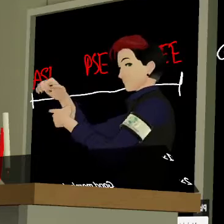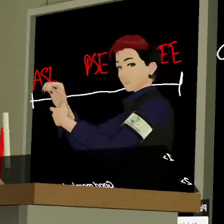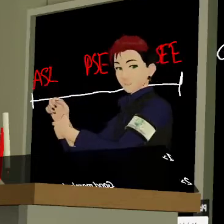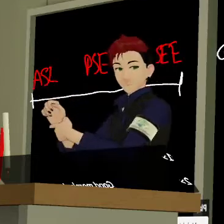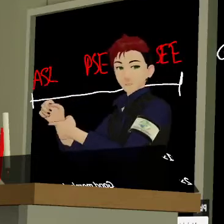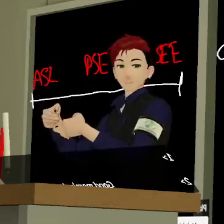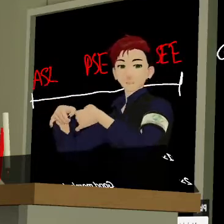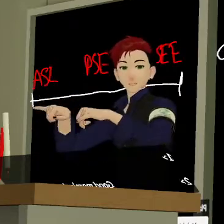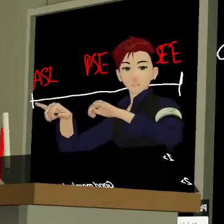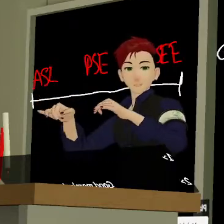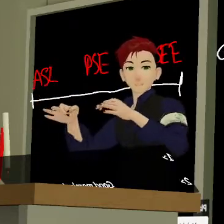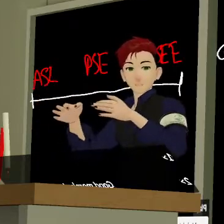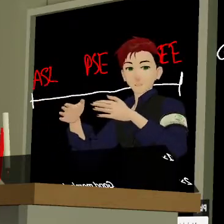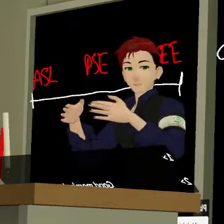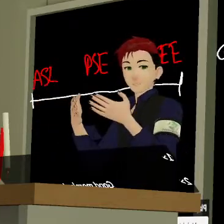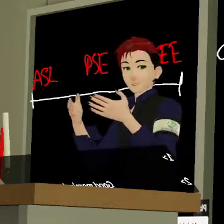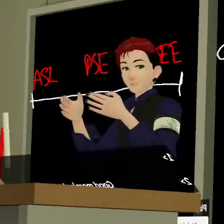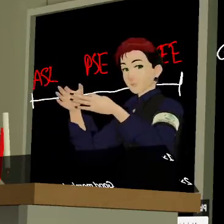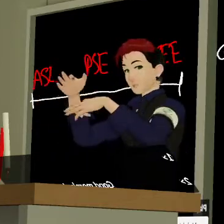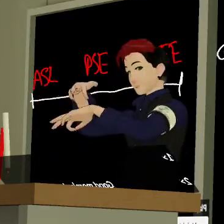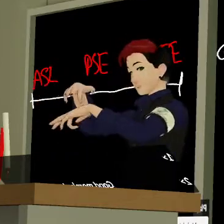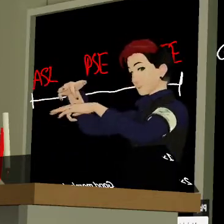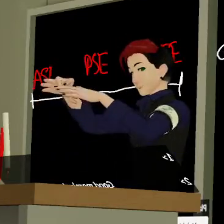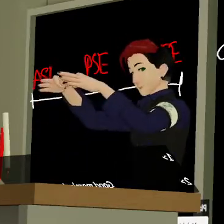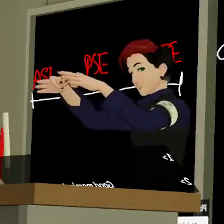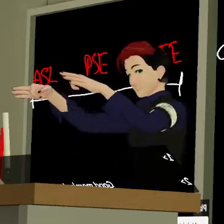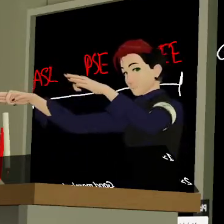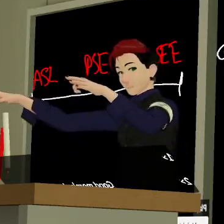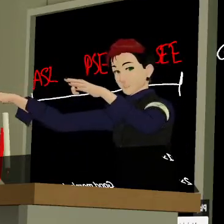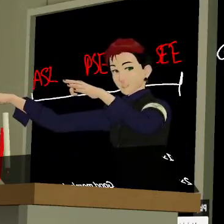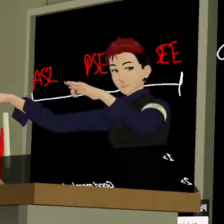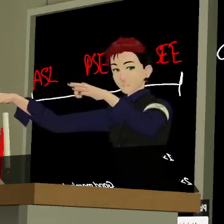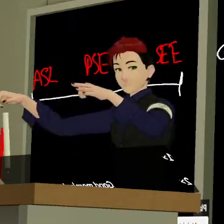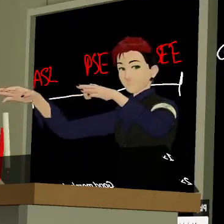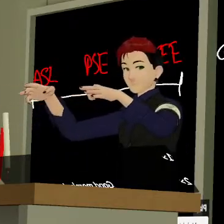and your PSEyou are still basing on an english sentence